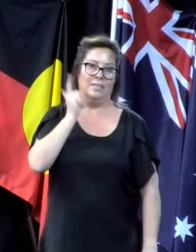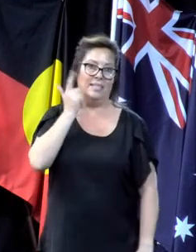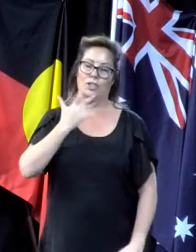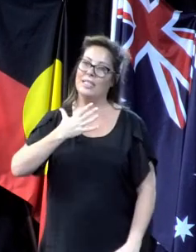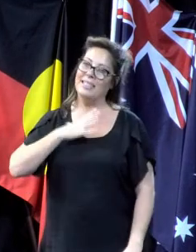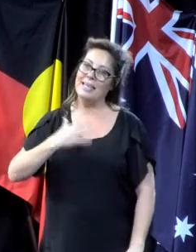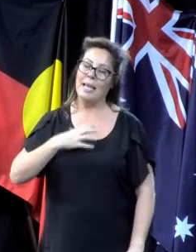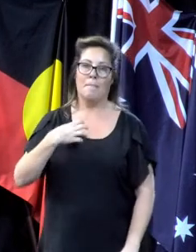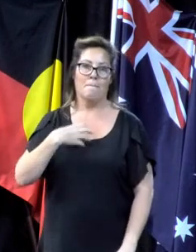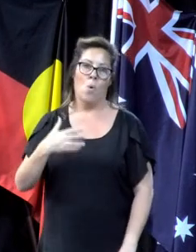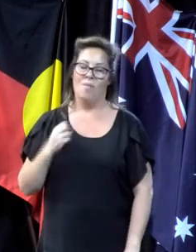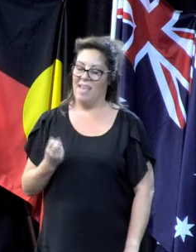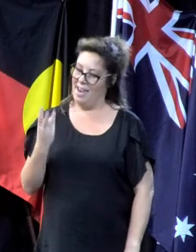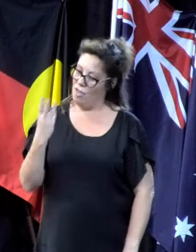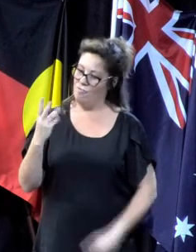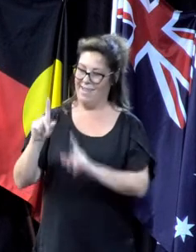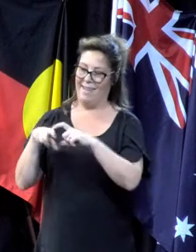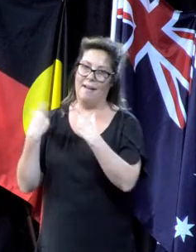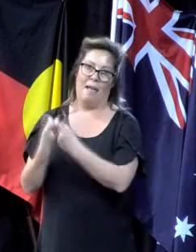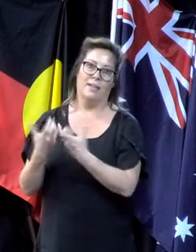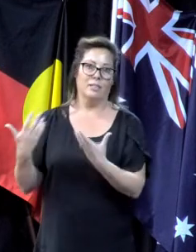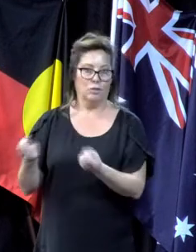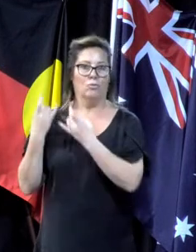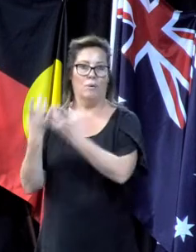three 70 minute sessions for preparation and correction if they’re to do